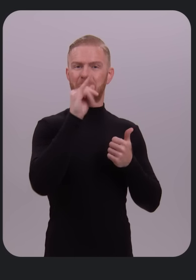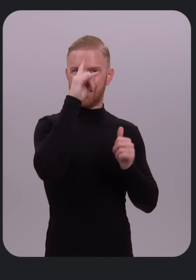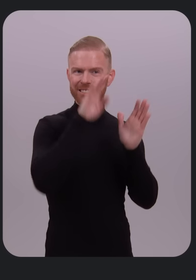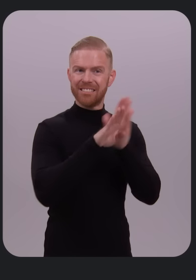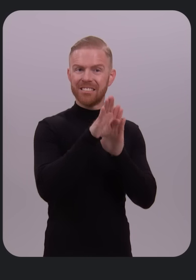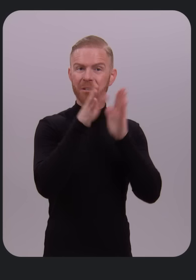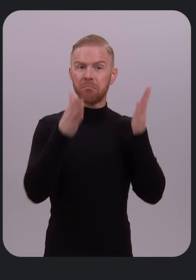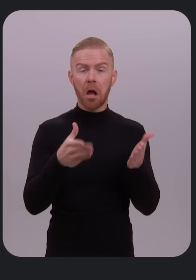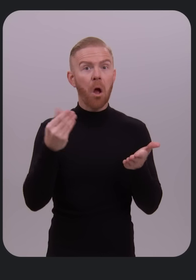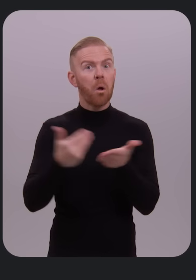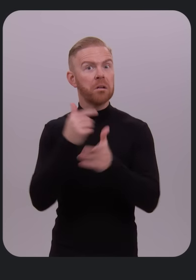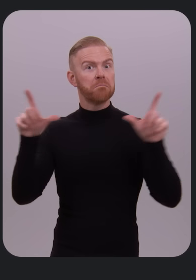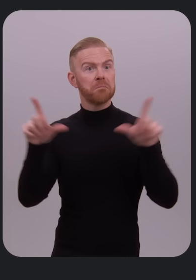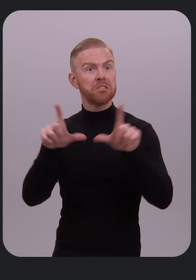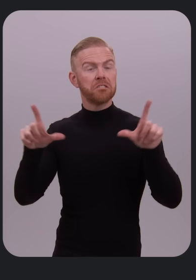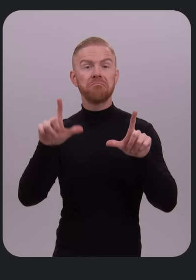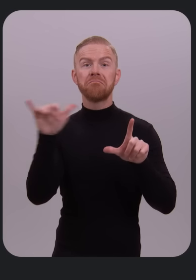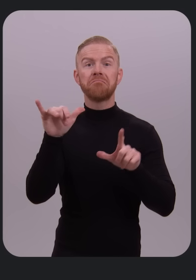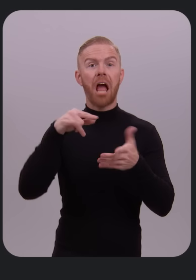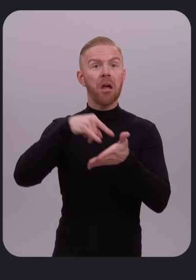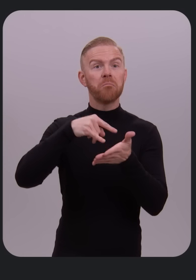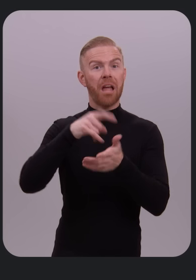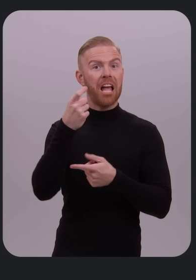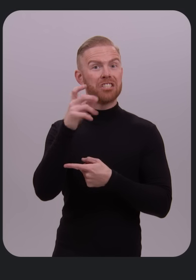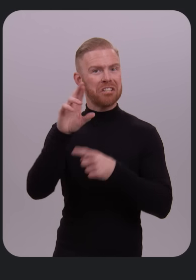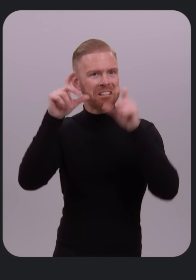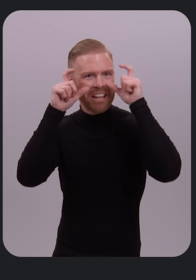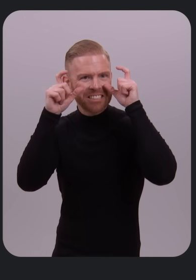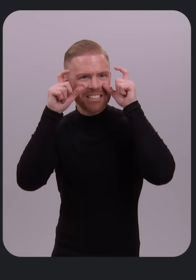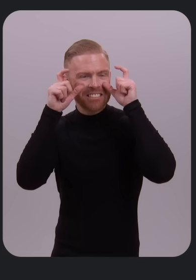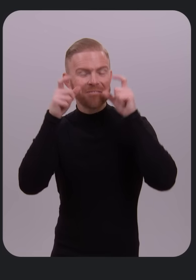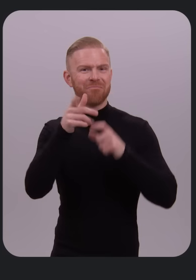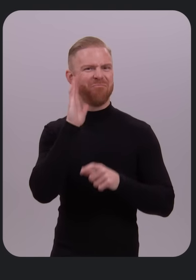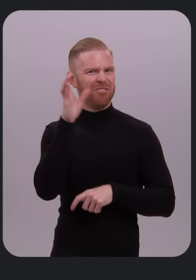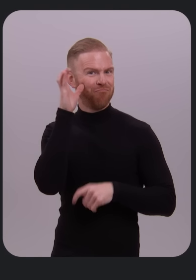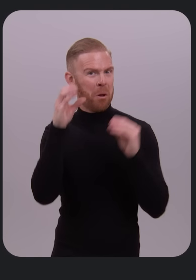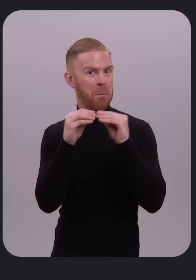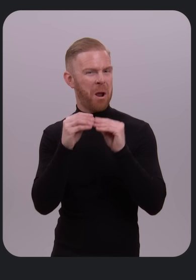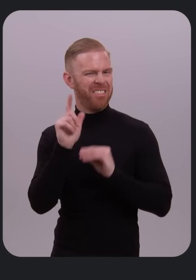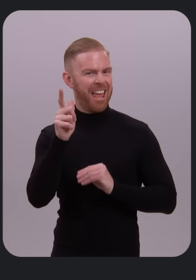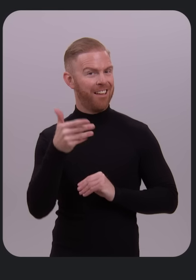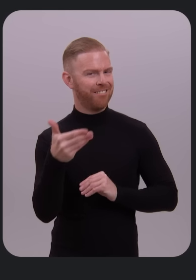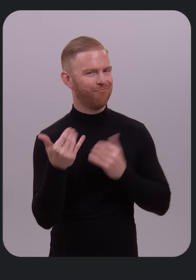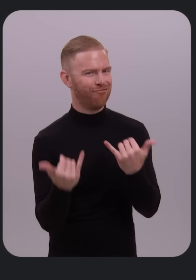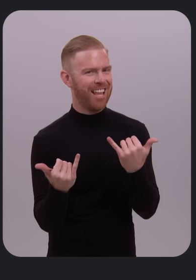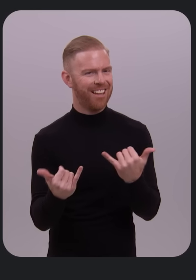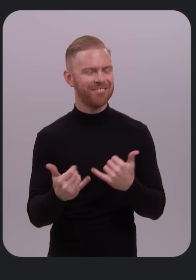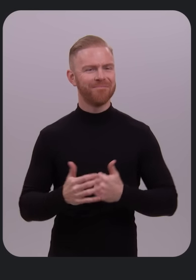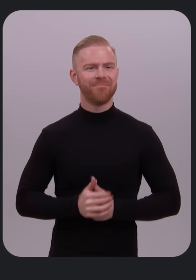like Android XR glasses. You'll hear more on this later today.